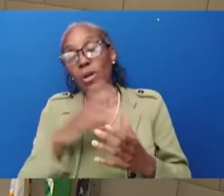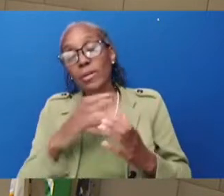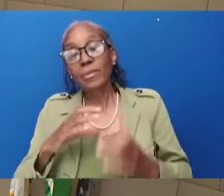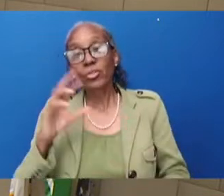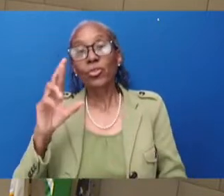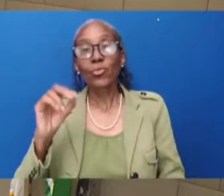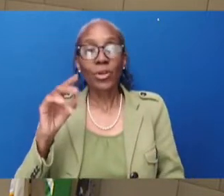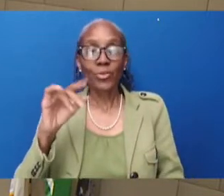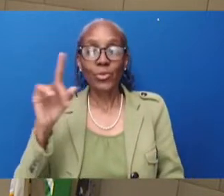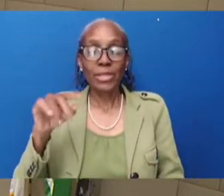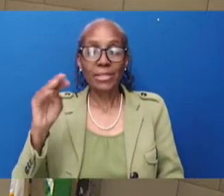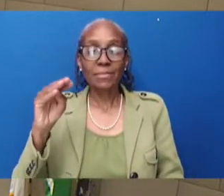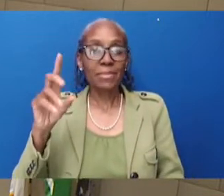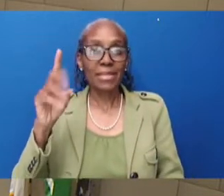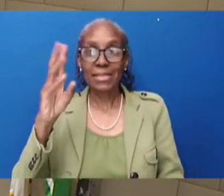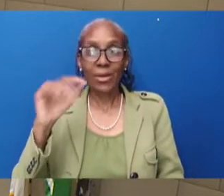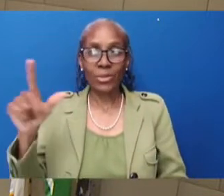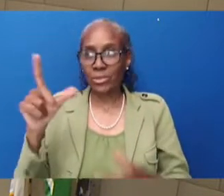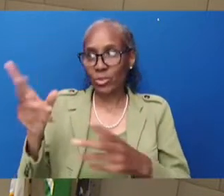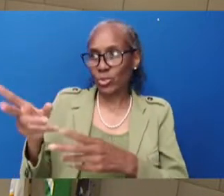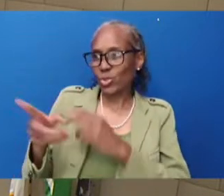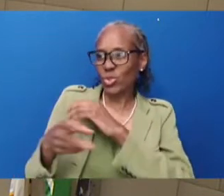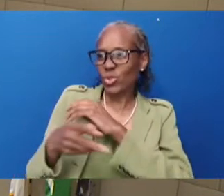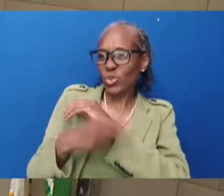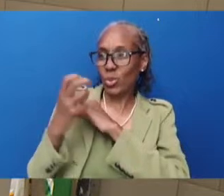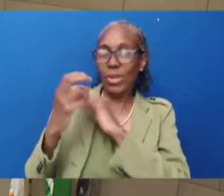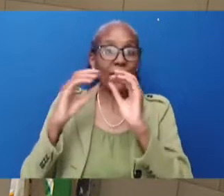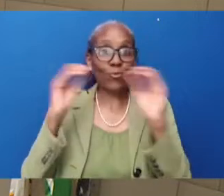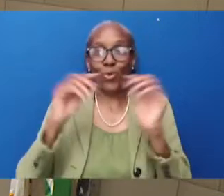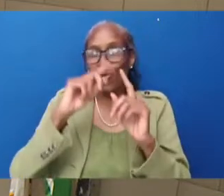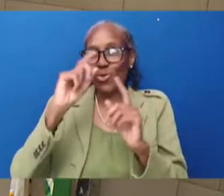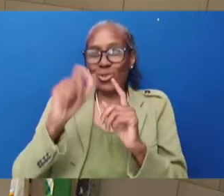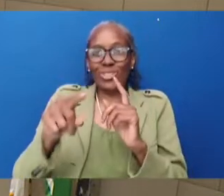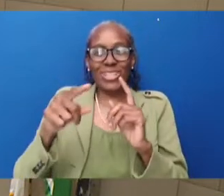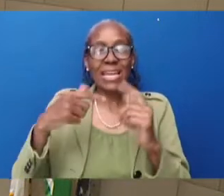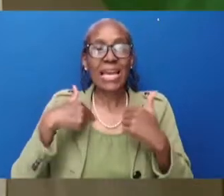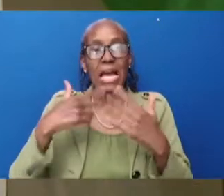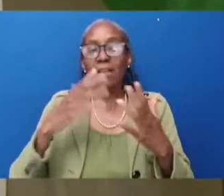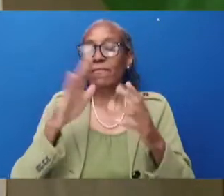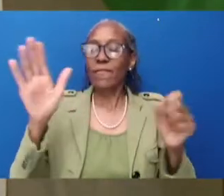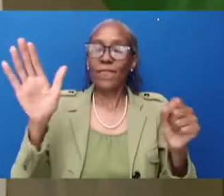COMMISSIONER MEIER? THANK YOU. COMMISSIONER RODRIGUEZ KIND OF